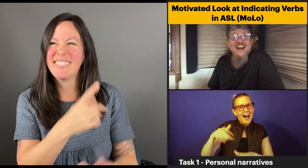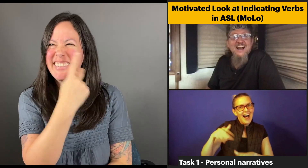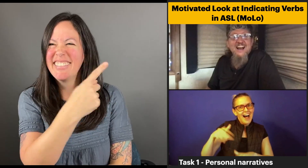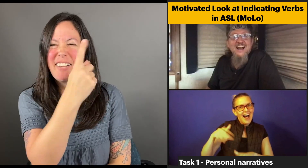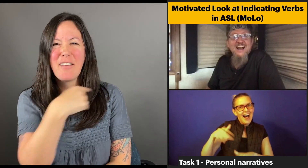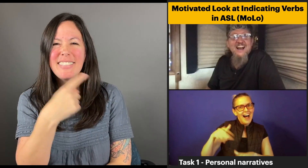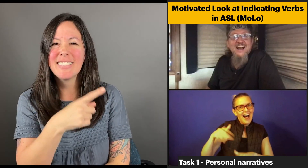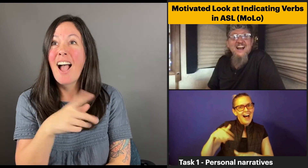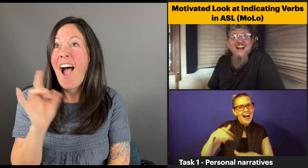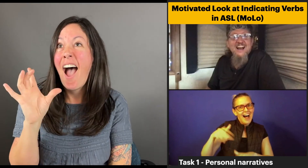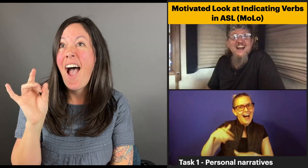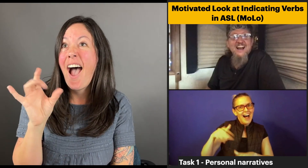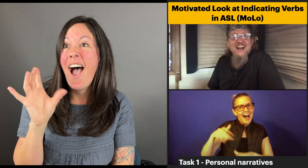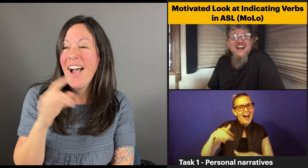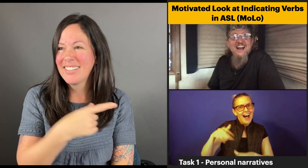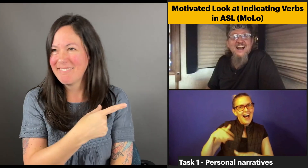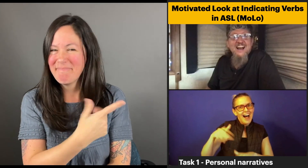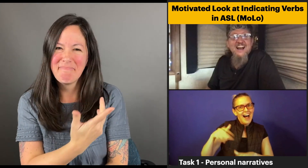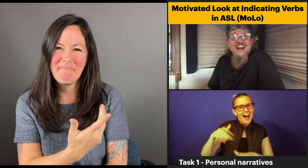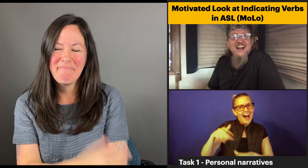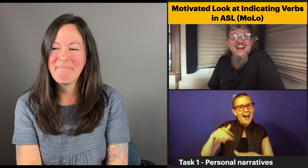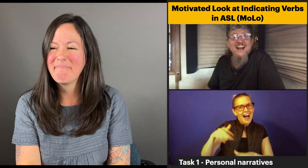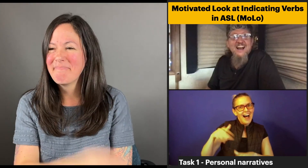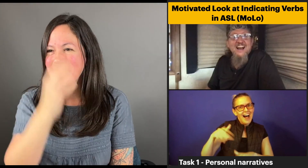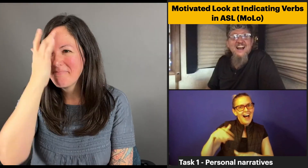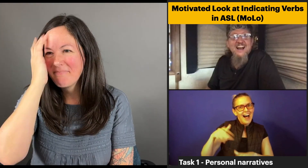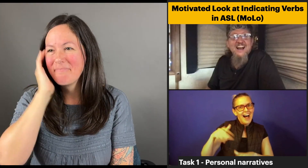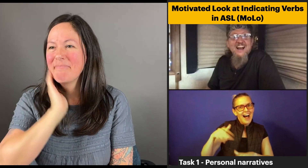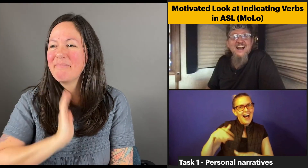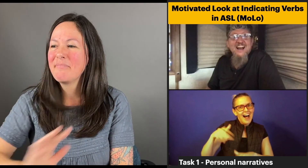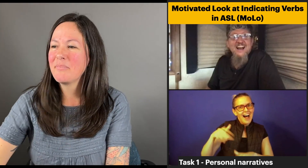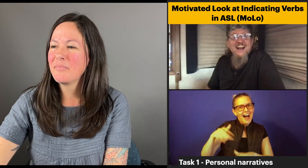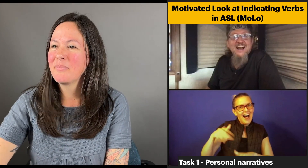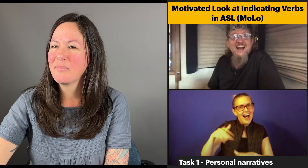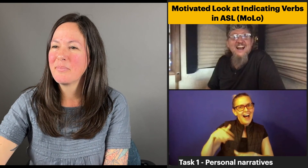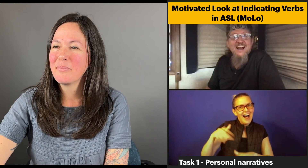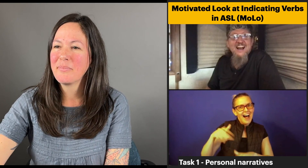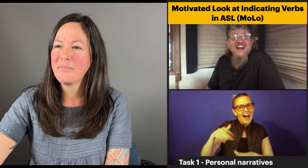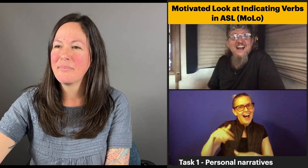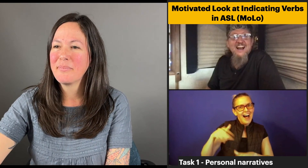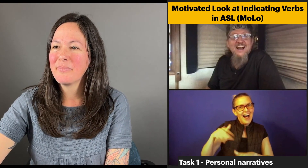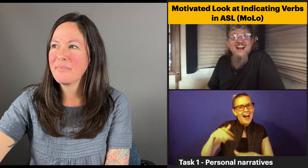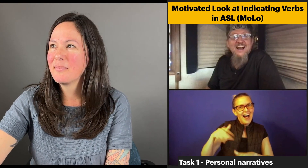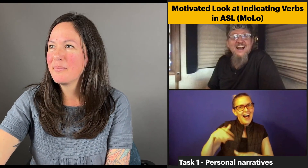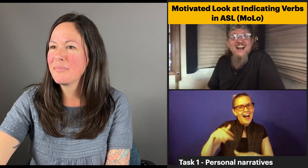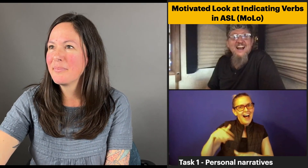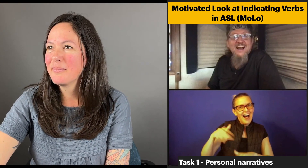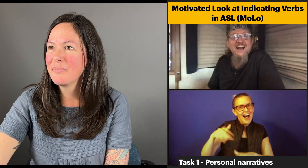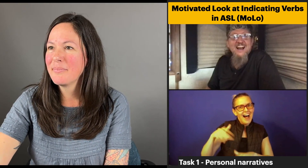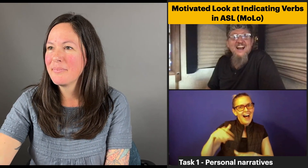personal narratives and so you can see at the bottom the individual is